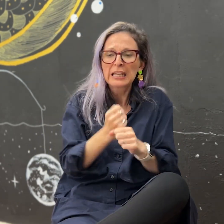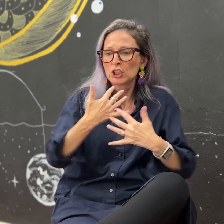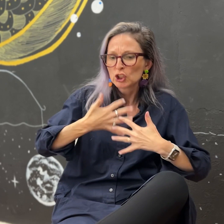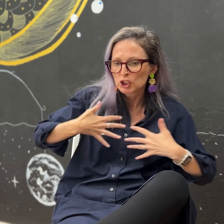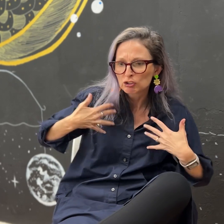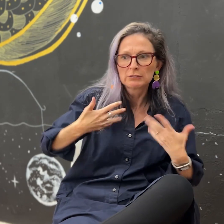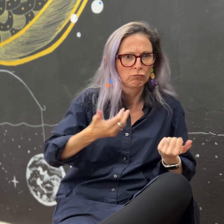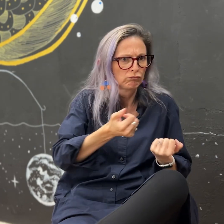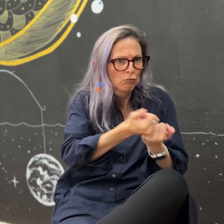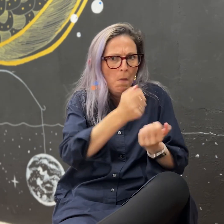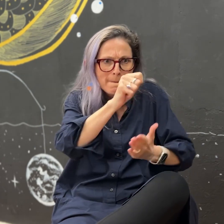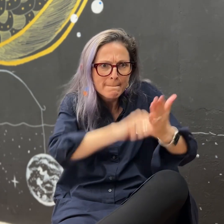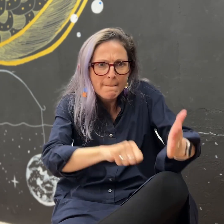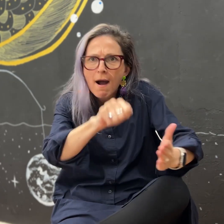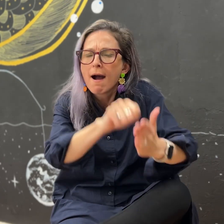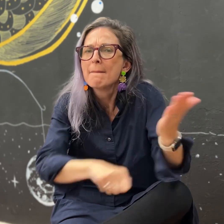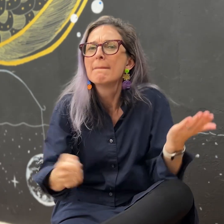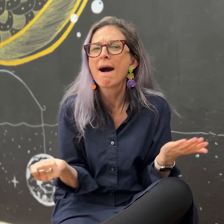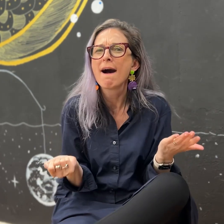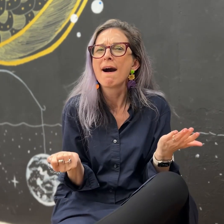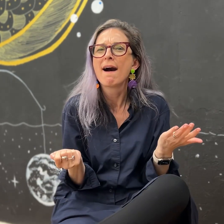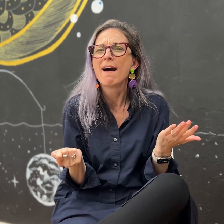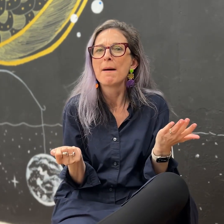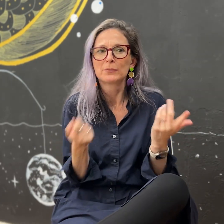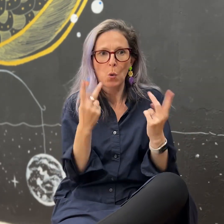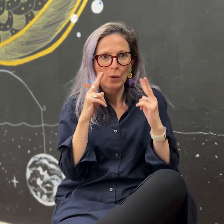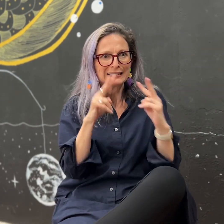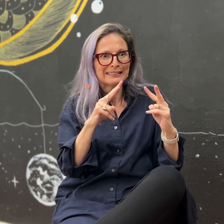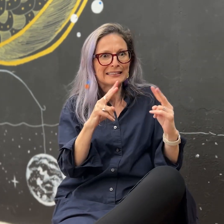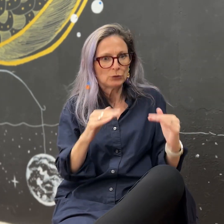I’ll support you by buying your products. Let’s see that we can all